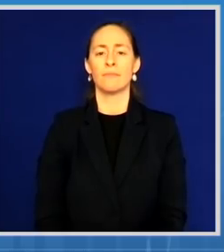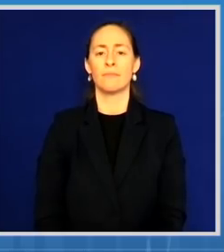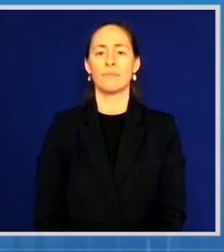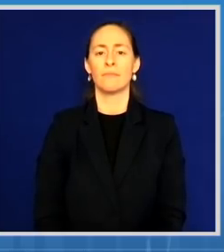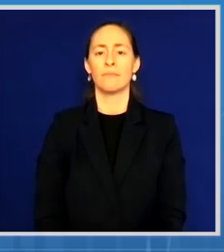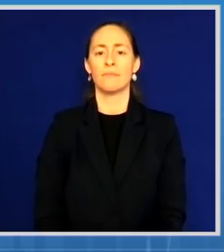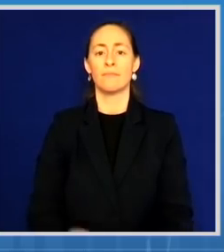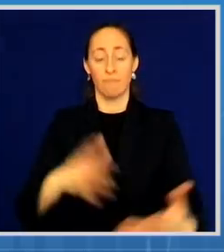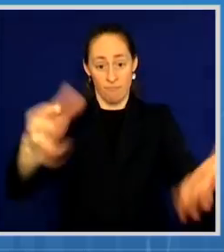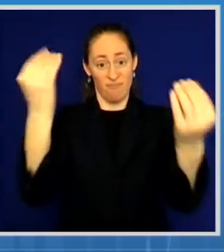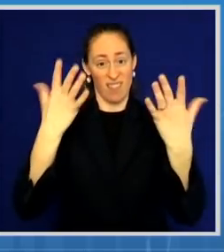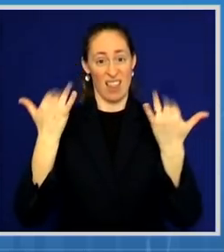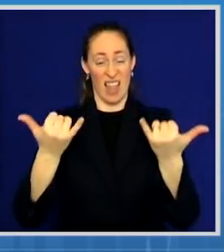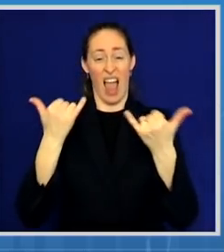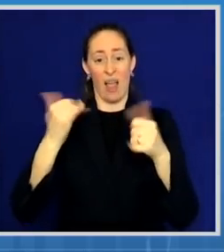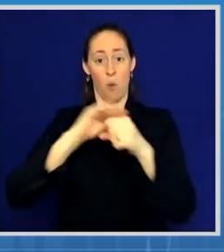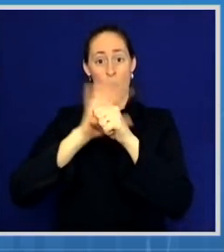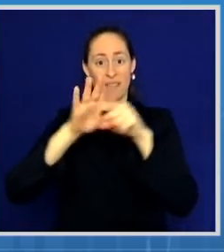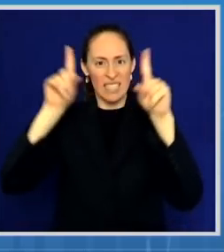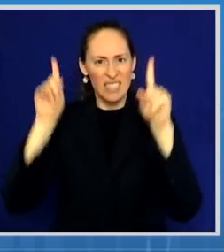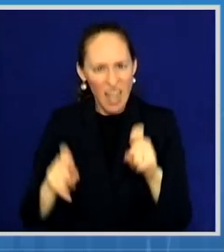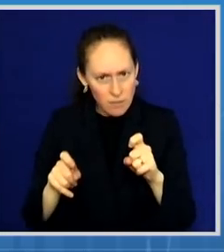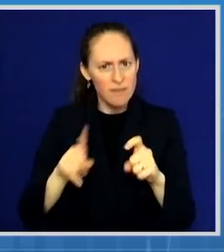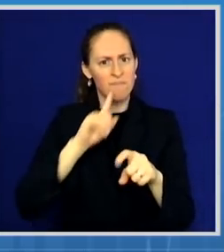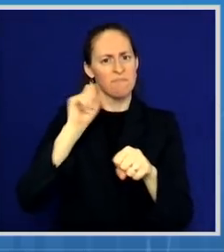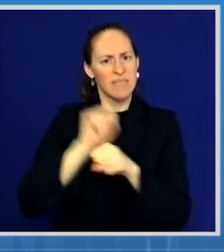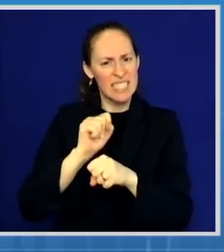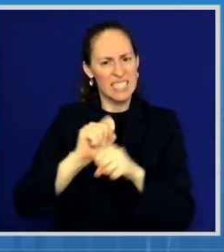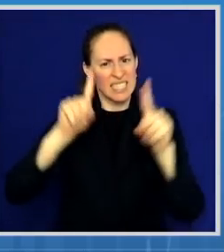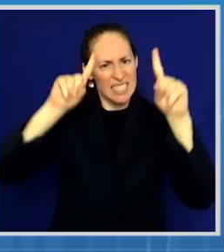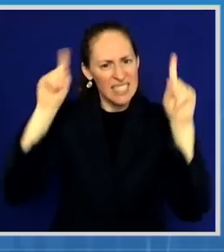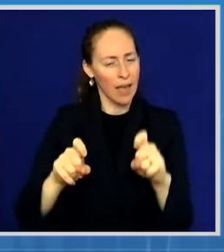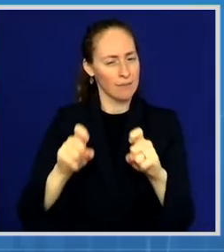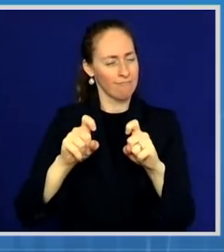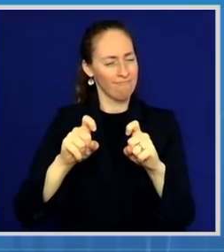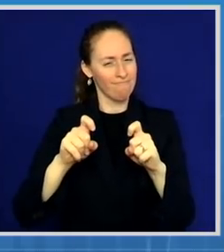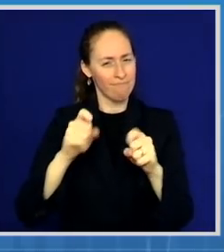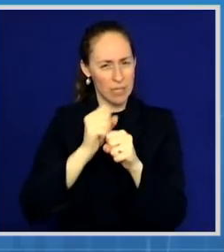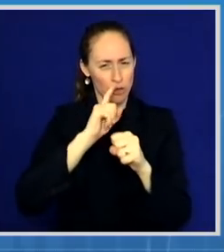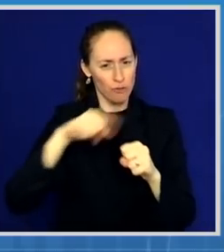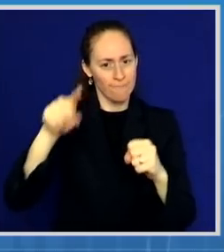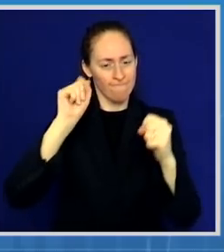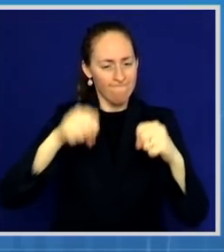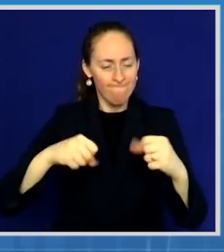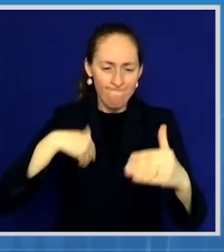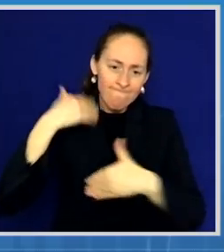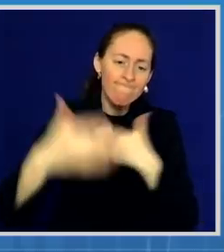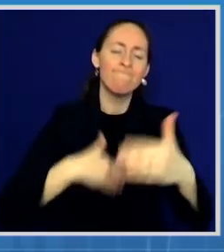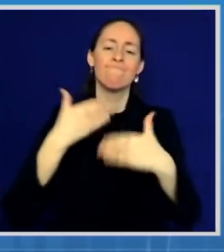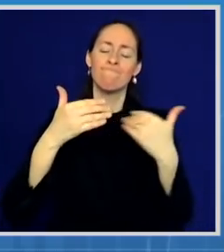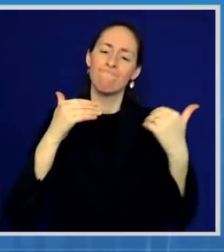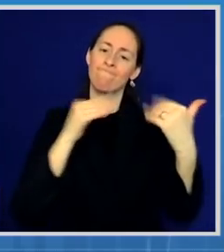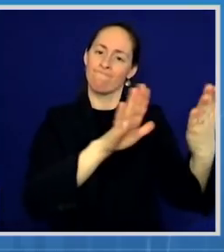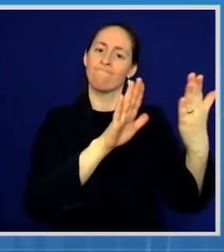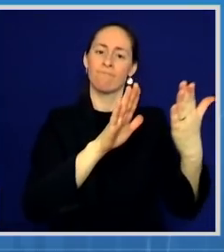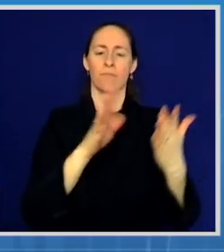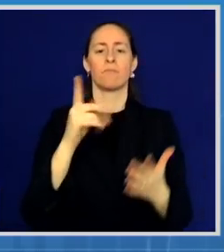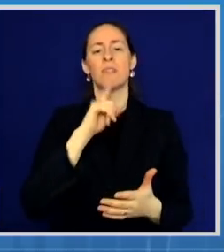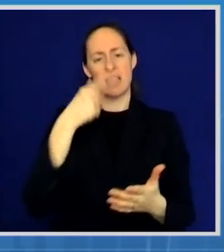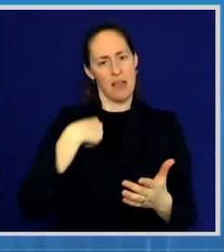that has always been at the heart of our country's response to generational threats, and I believe that we will respond. Thank you for your time today,